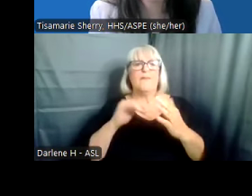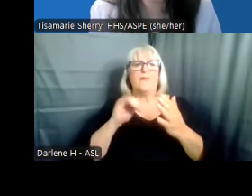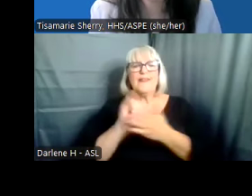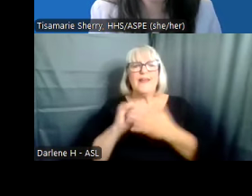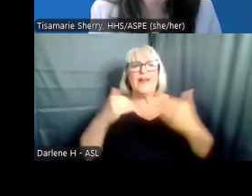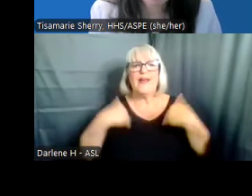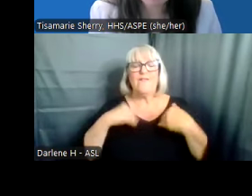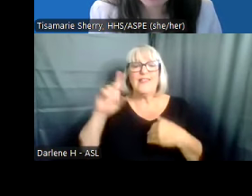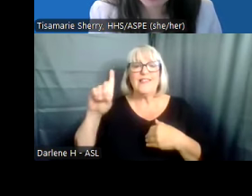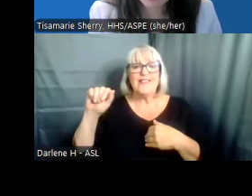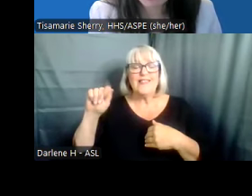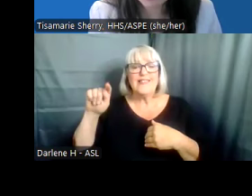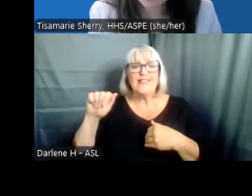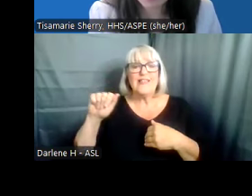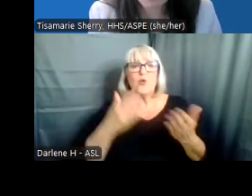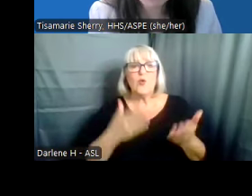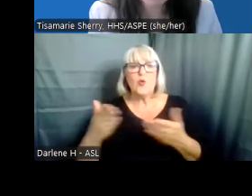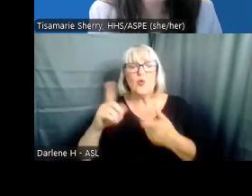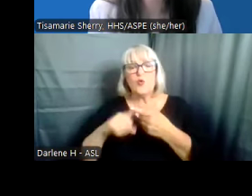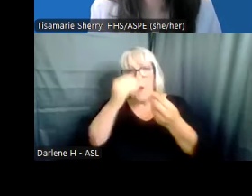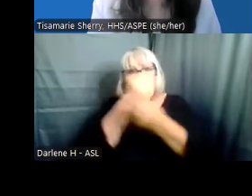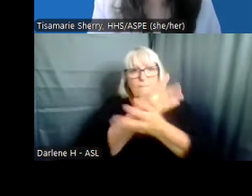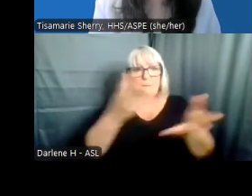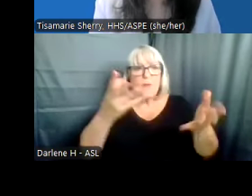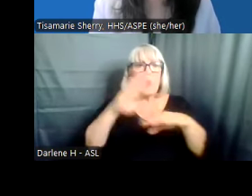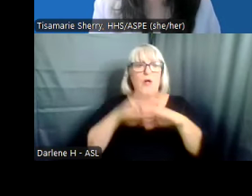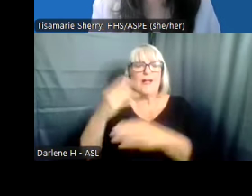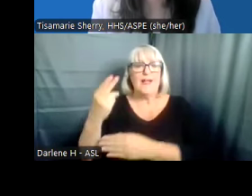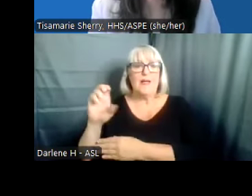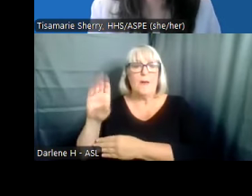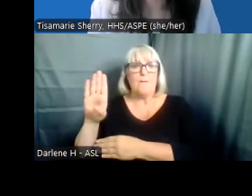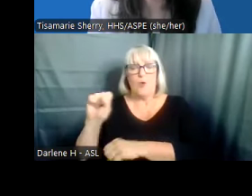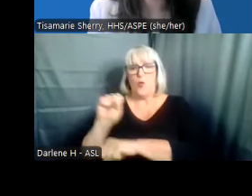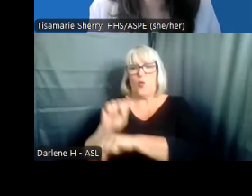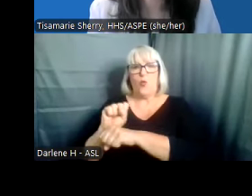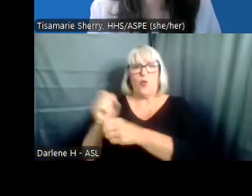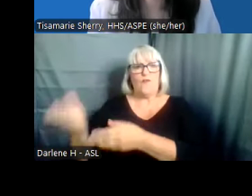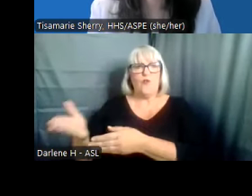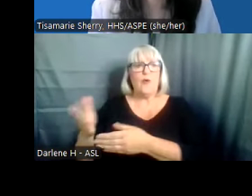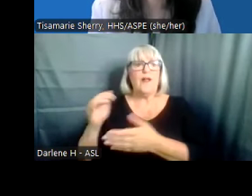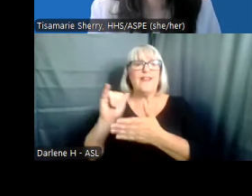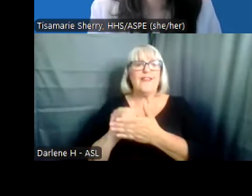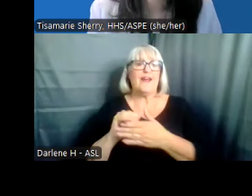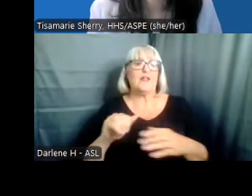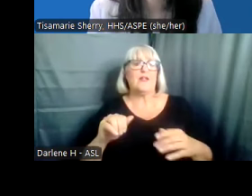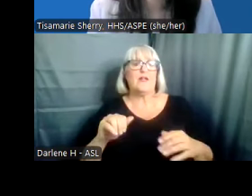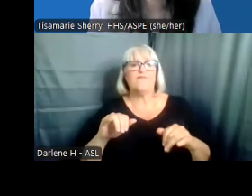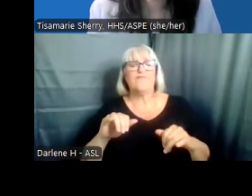provide information on the HCBS workforce. So administrative data and Medicaid claims data in particular, may be a significant